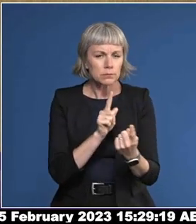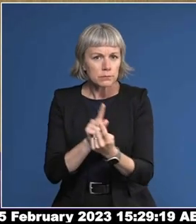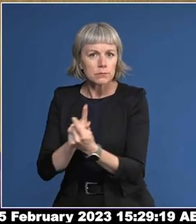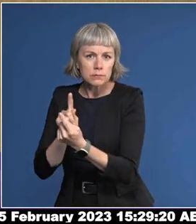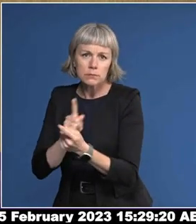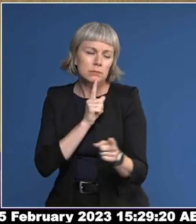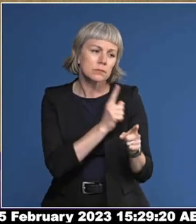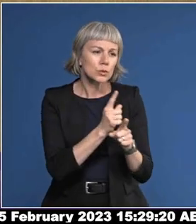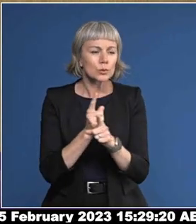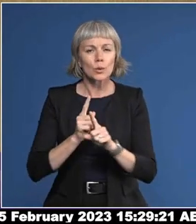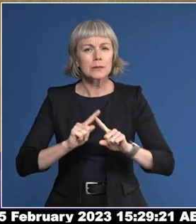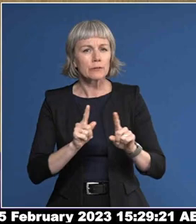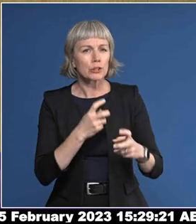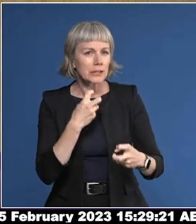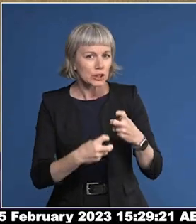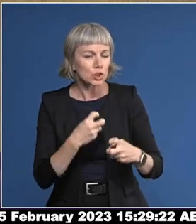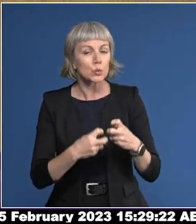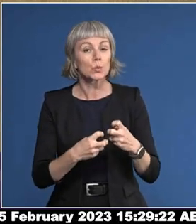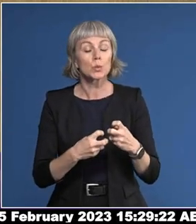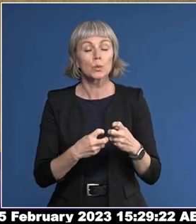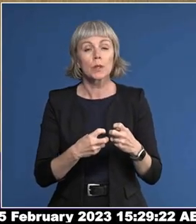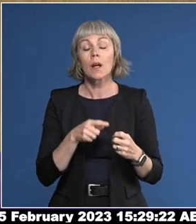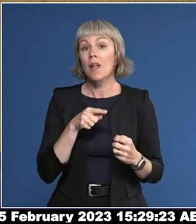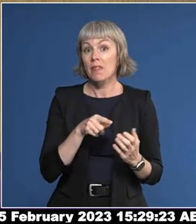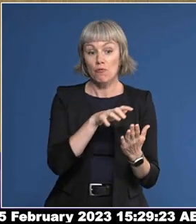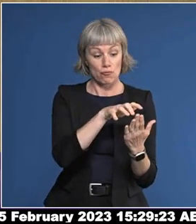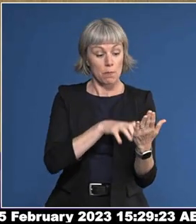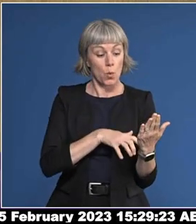Disability Sector Report, sorry, is absolutely congruent with those other means.